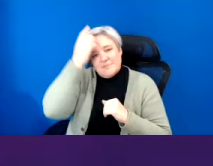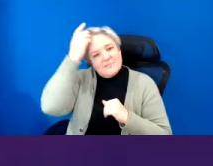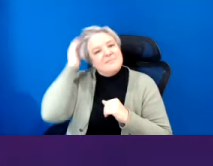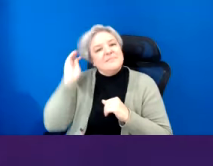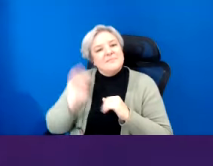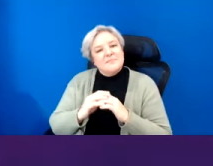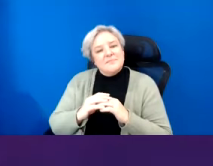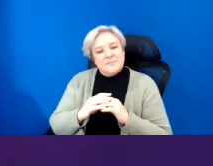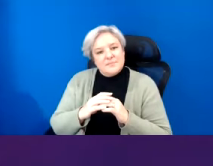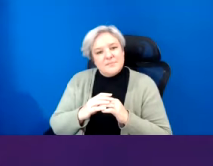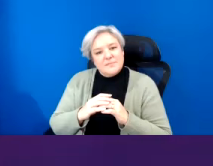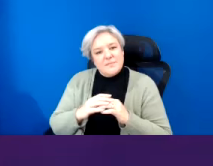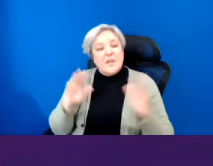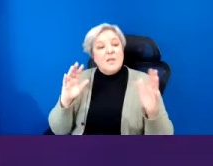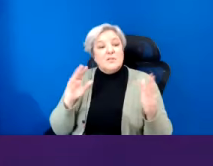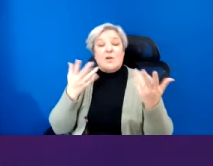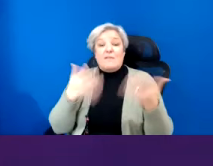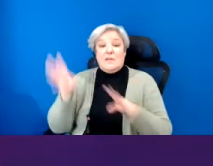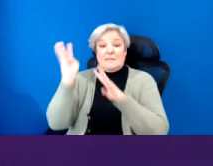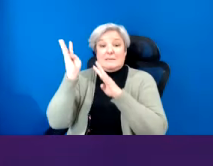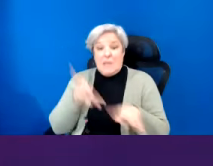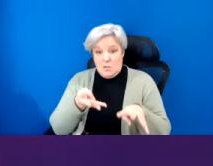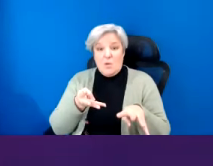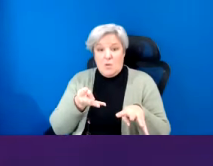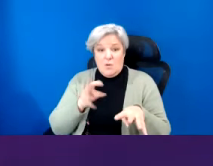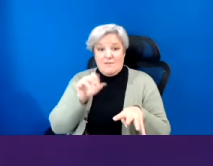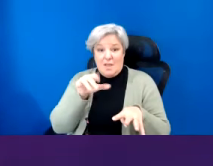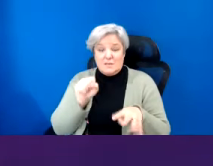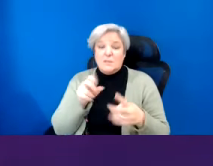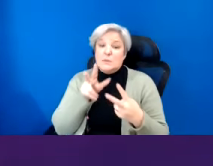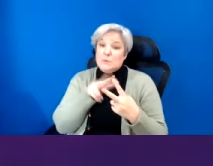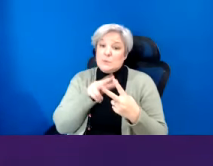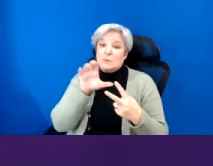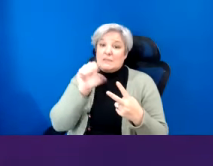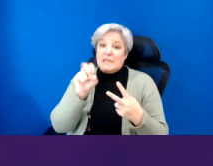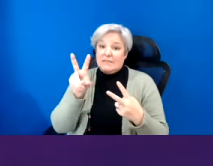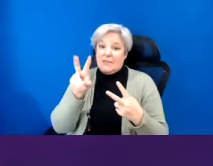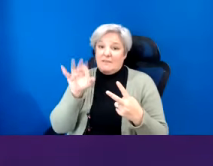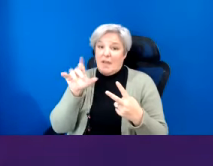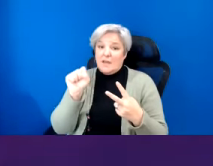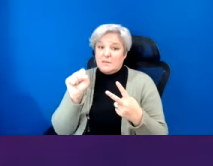So, so once we've downloaded those files, we have two CSV files that will open in Excel.